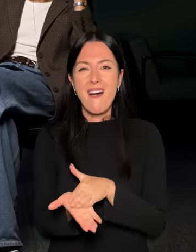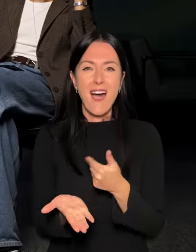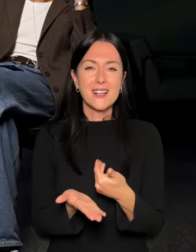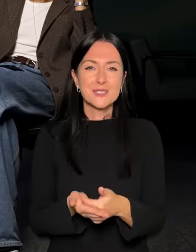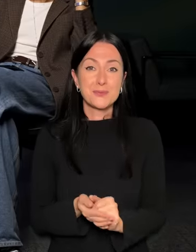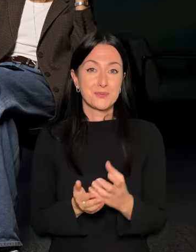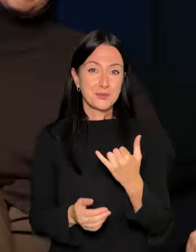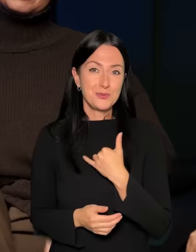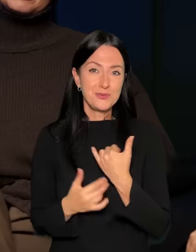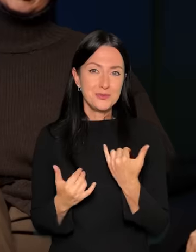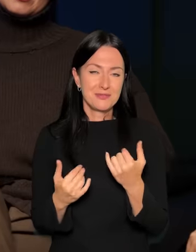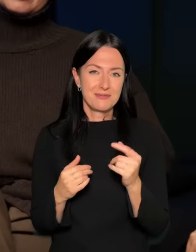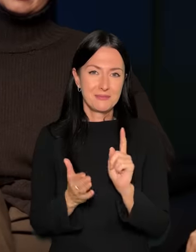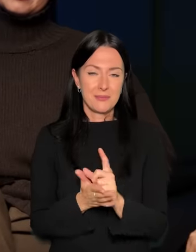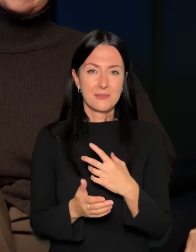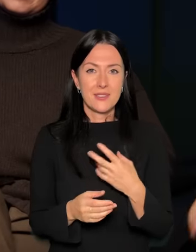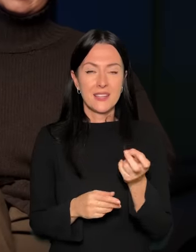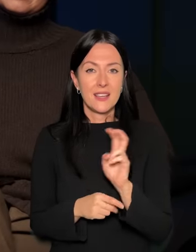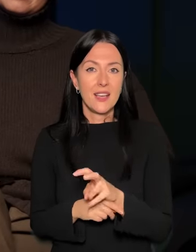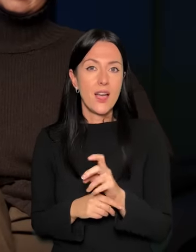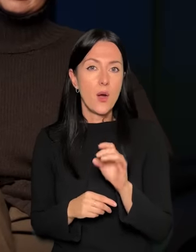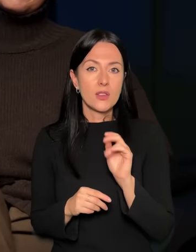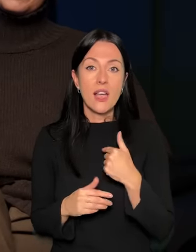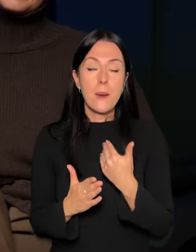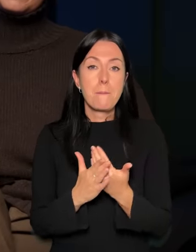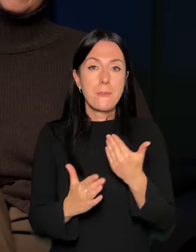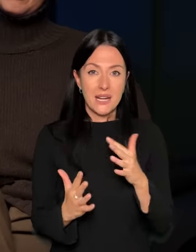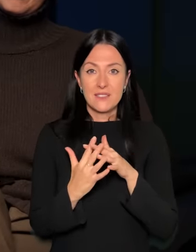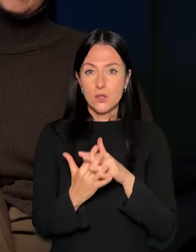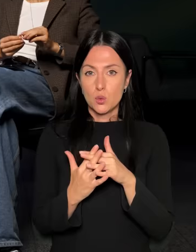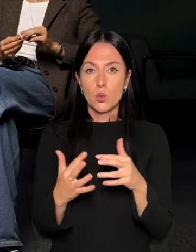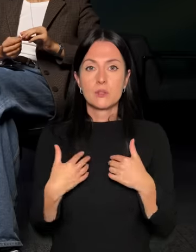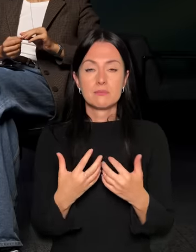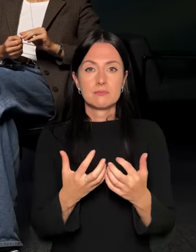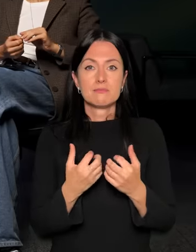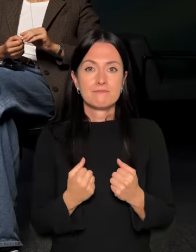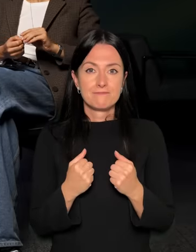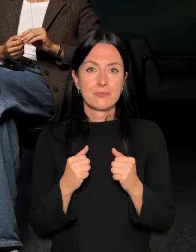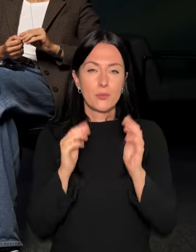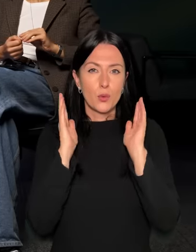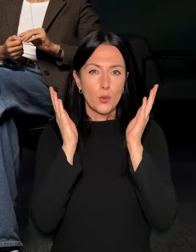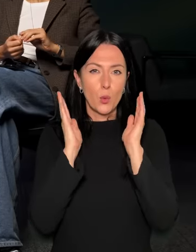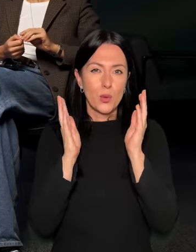I'm also supposed to receive a hoodie today. But before the war, I got a hoodie from Freaky.